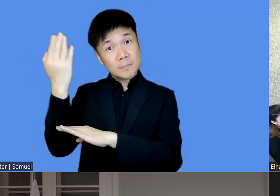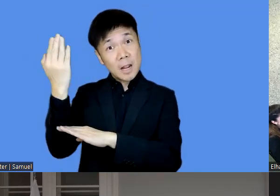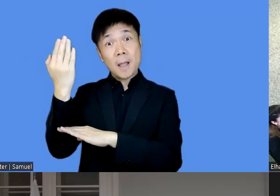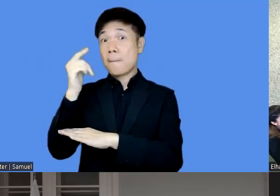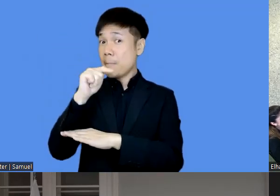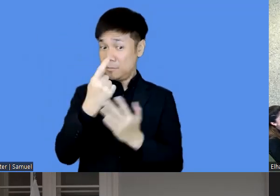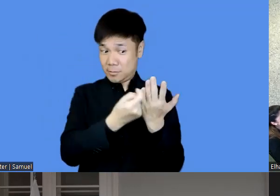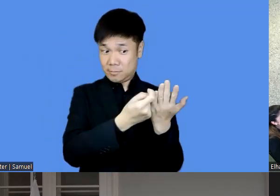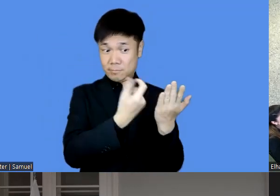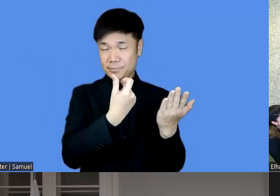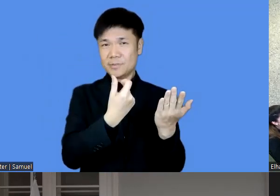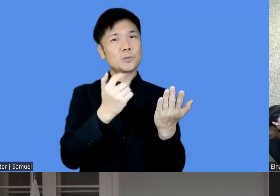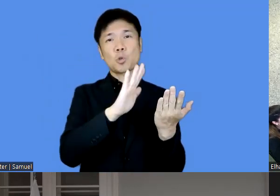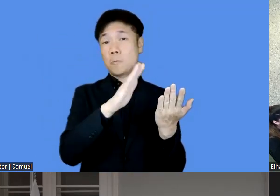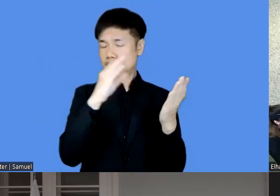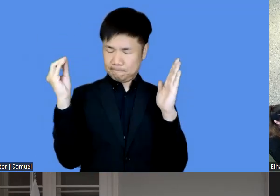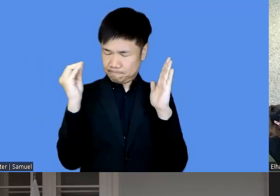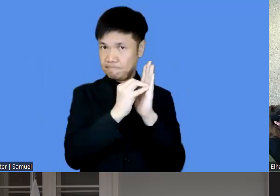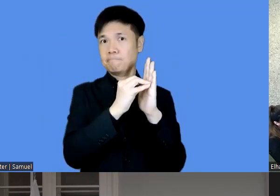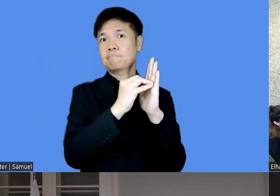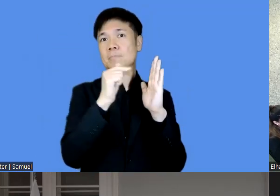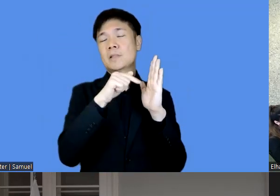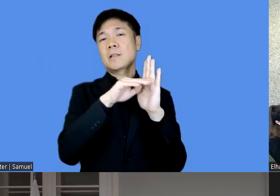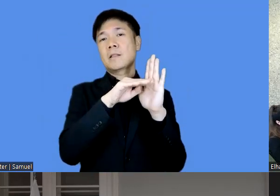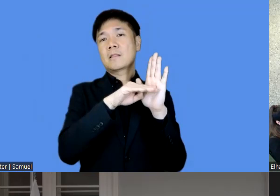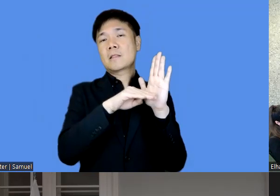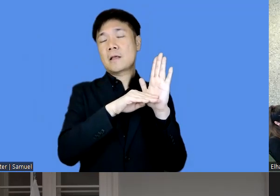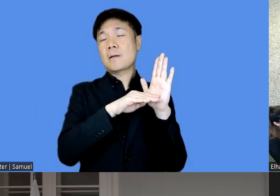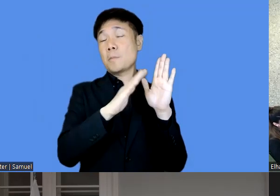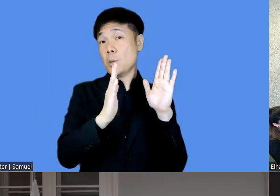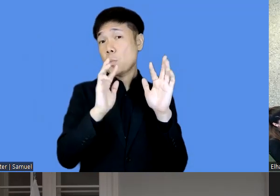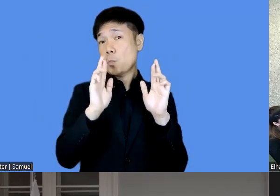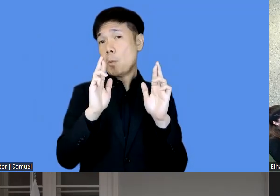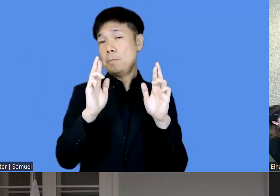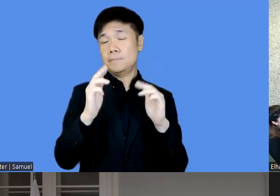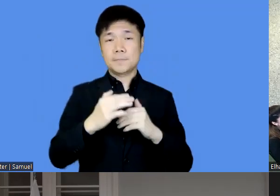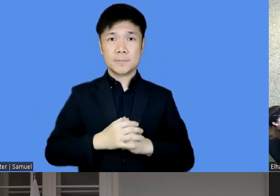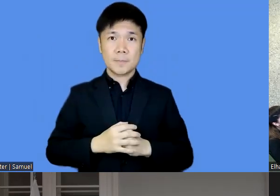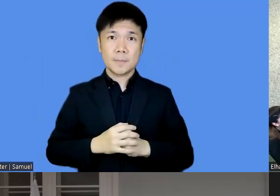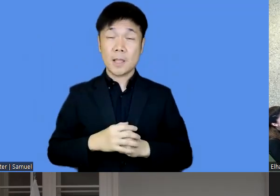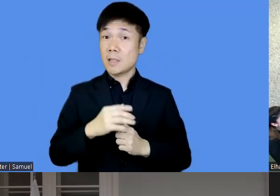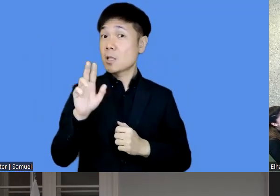This is still on the agenda and we hope that we can have more from the U.N., what they